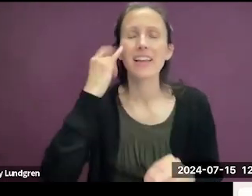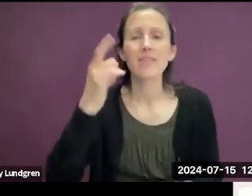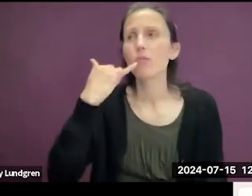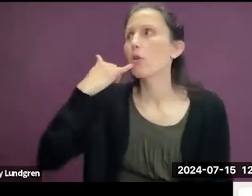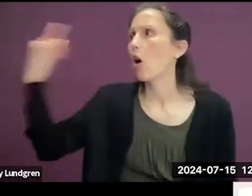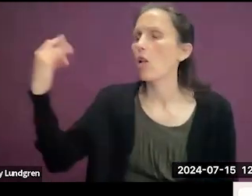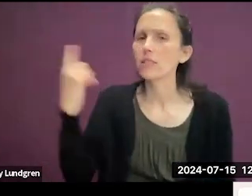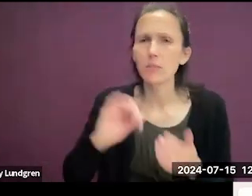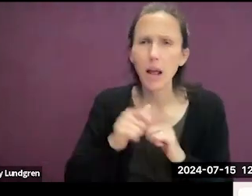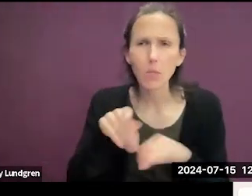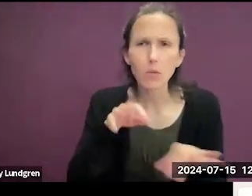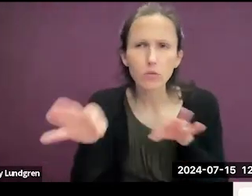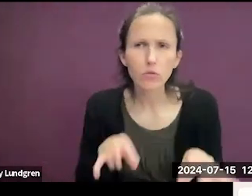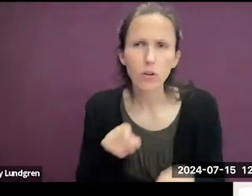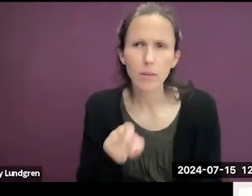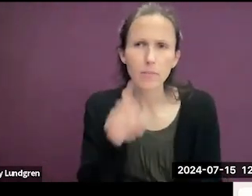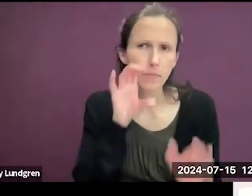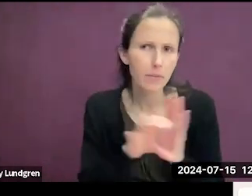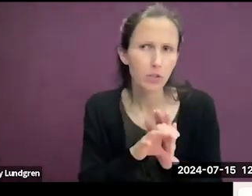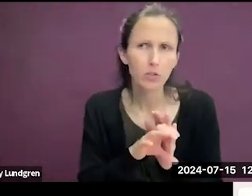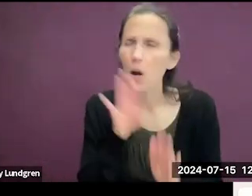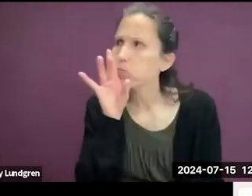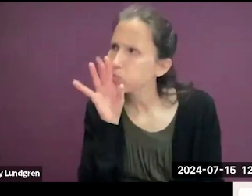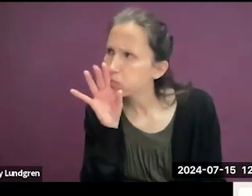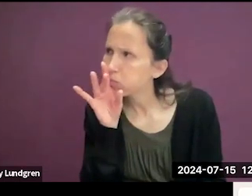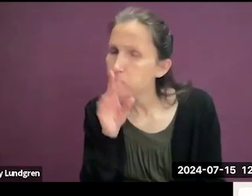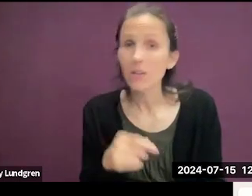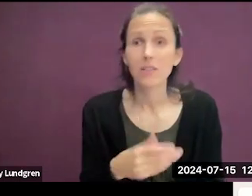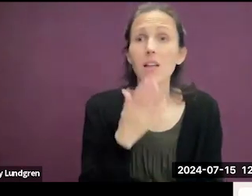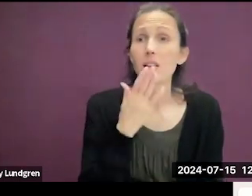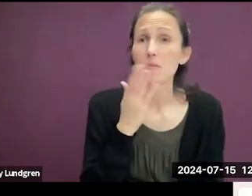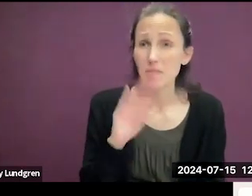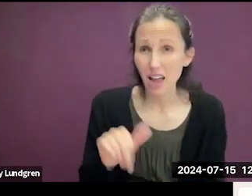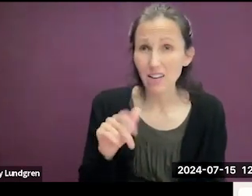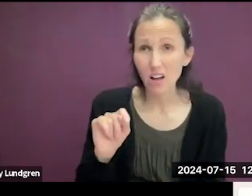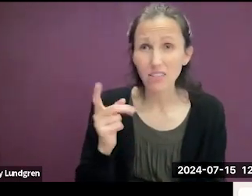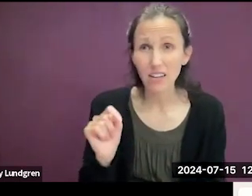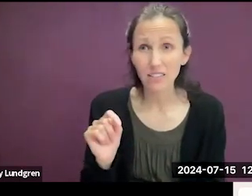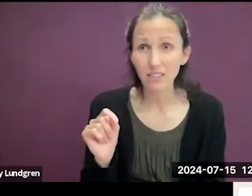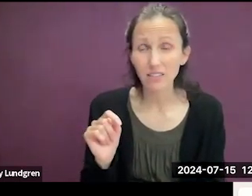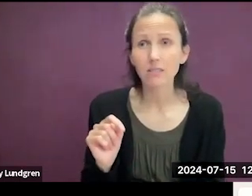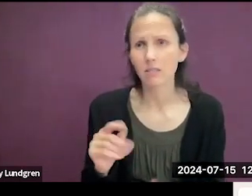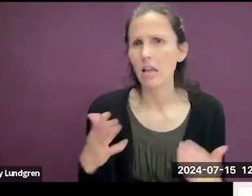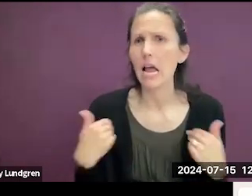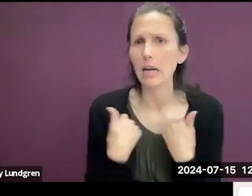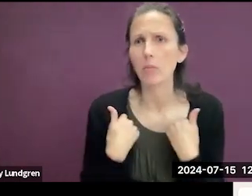Some bad alt-text for this image would simply be "animal." That's not giving me any context.